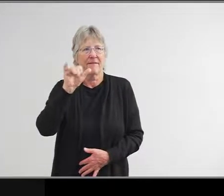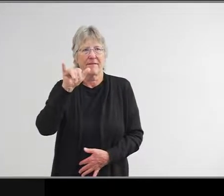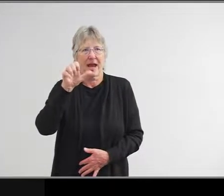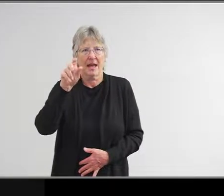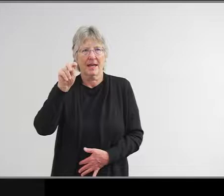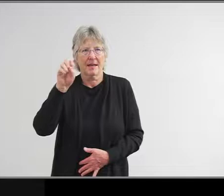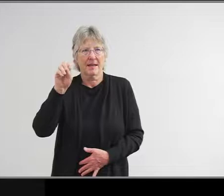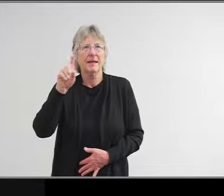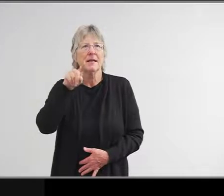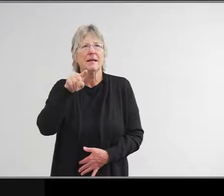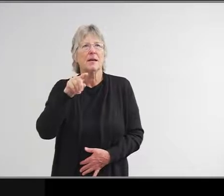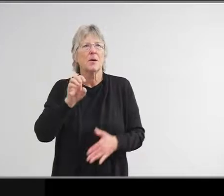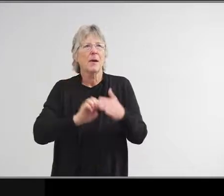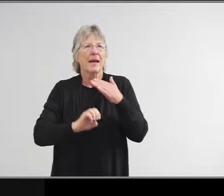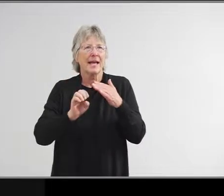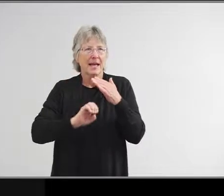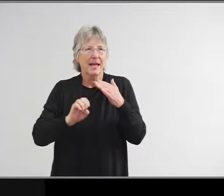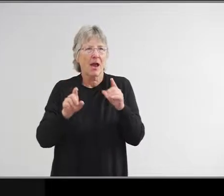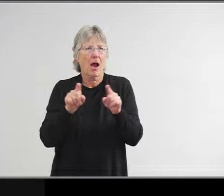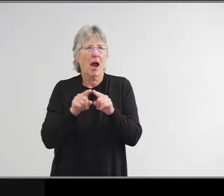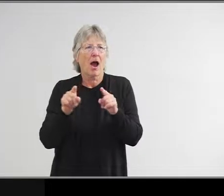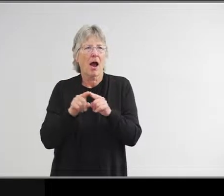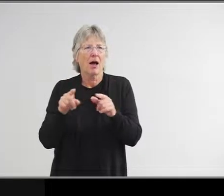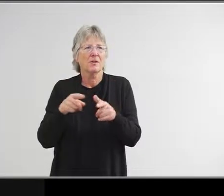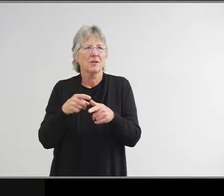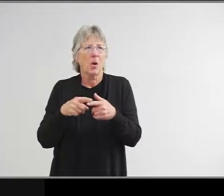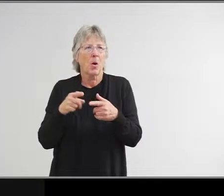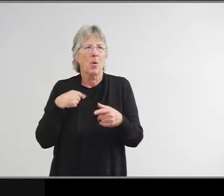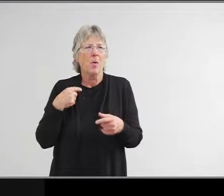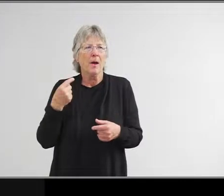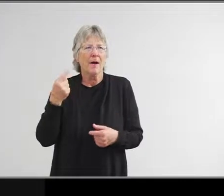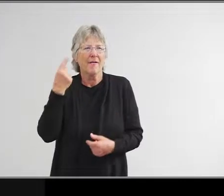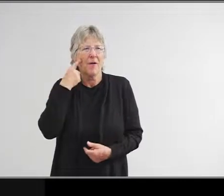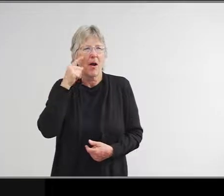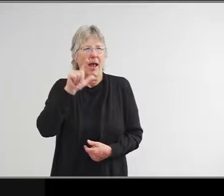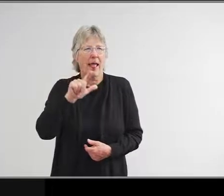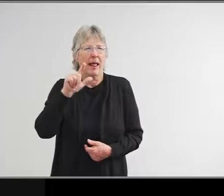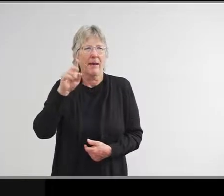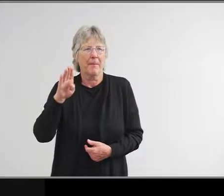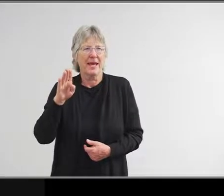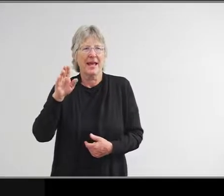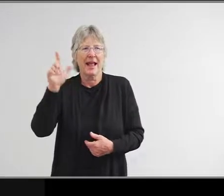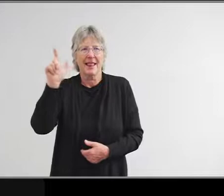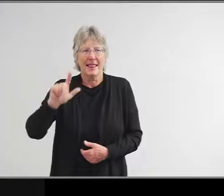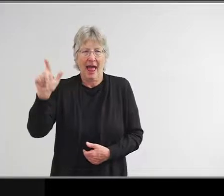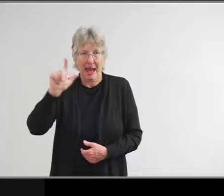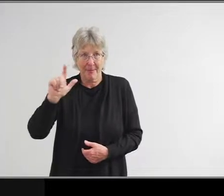of the Long Beach School Librarian Association. And I appreciate the opportunity